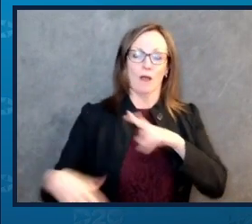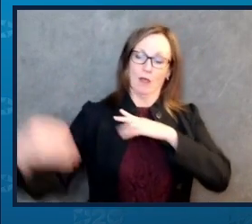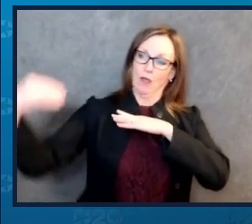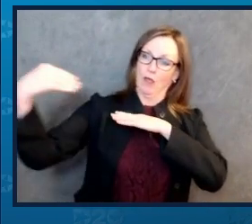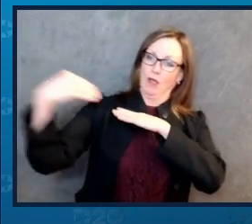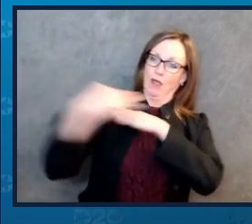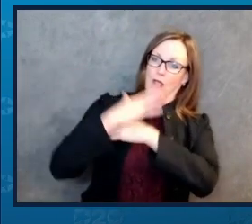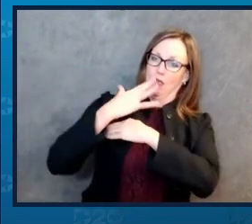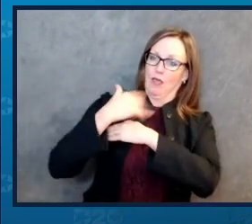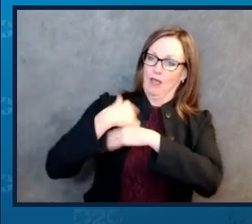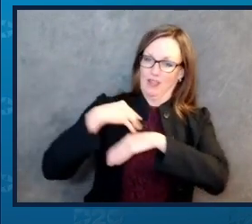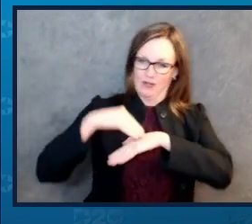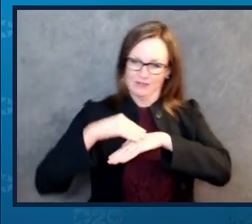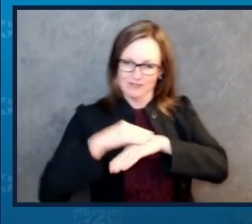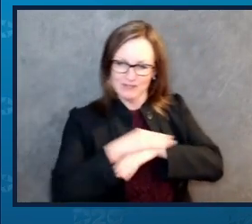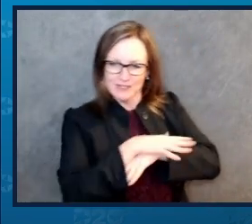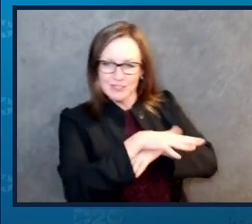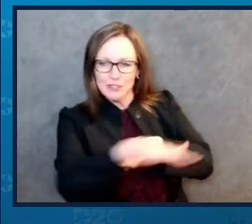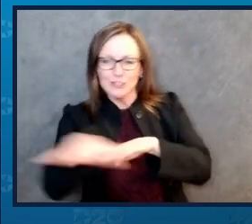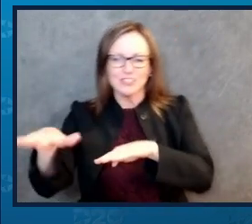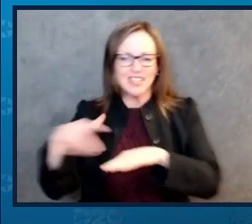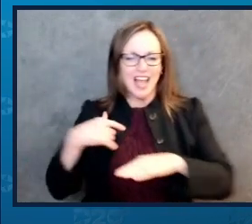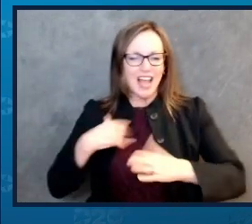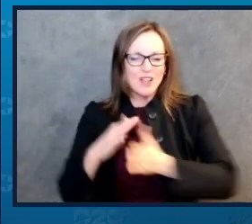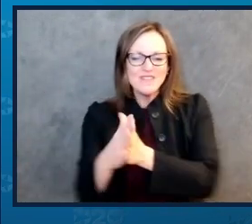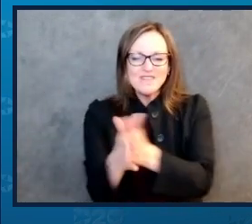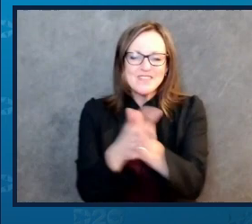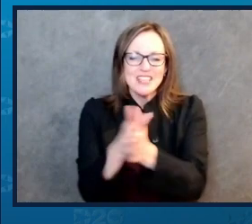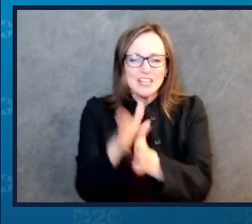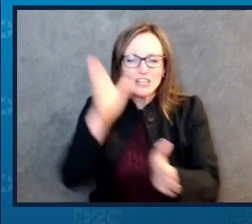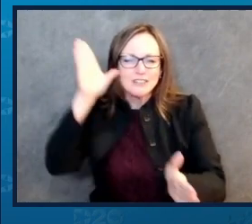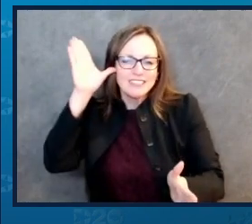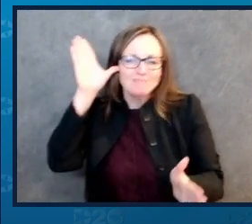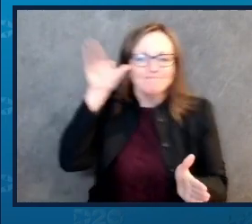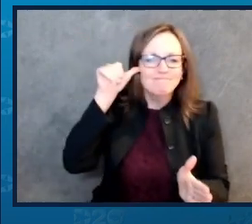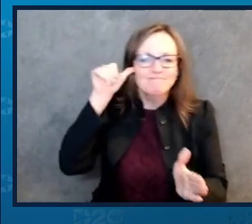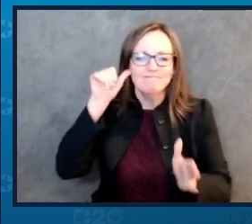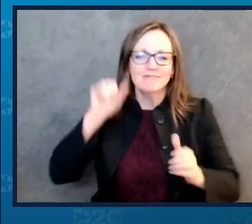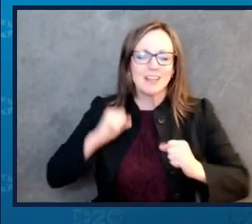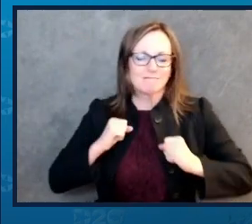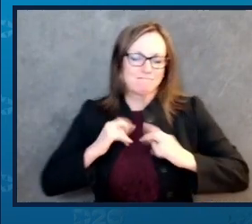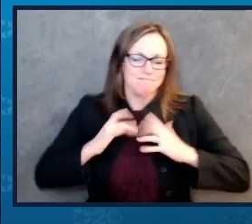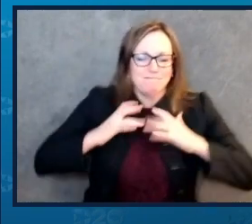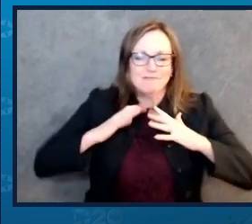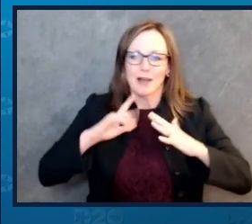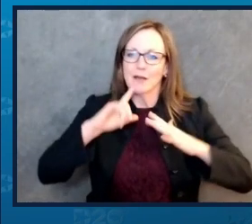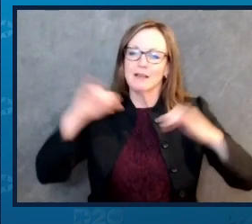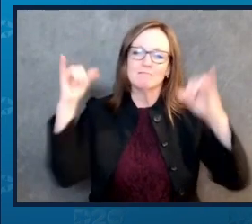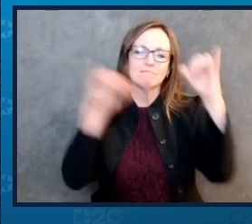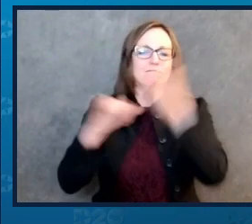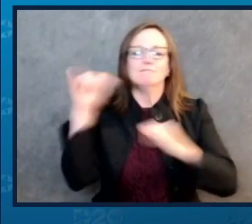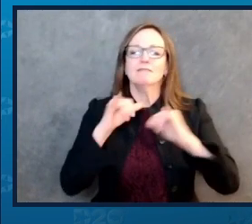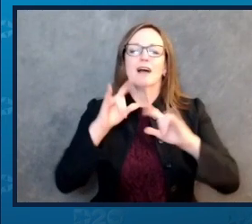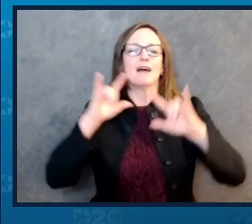FORMIDABLE, PHENOMENAL WOMEN IN THEIR OWN UNIQUE WAY. I LOVE YOU.